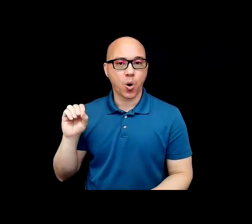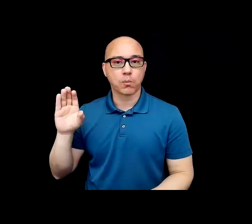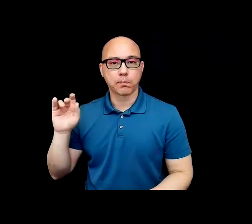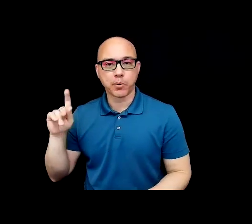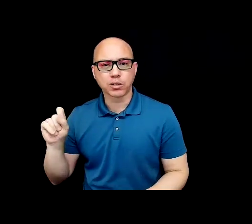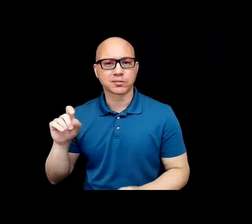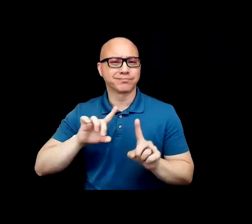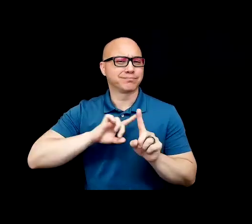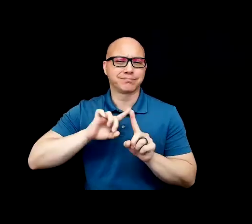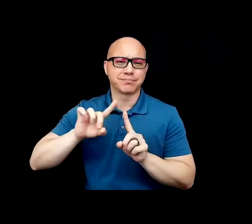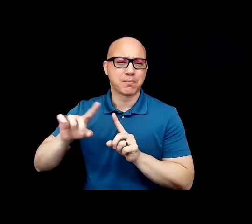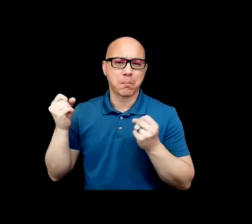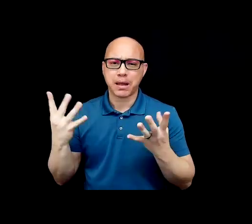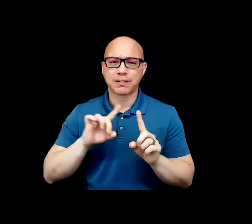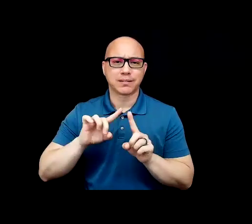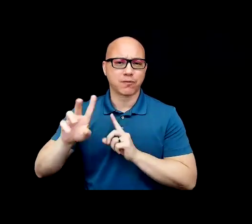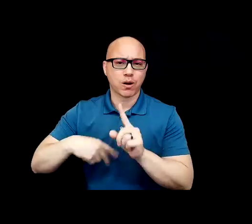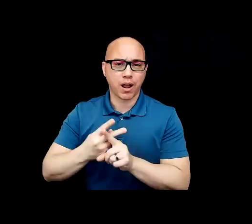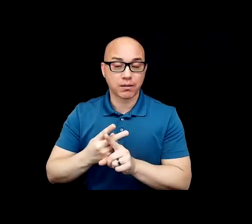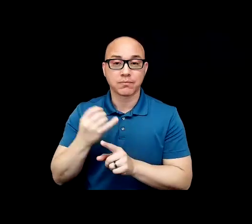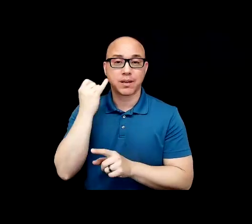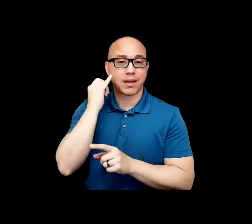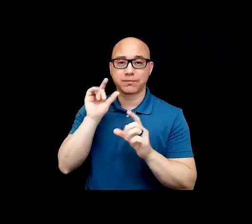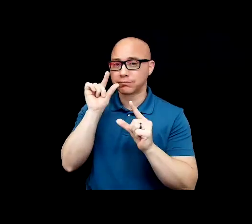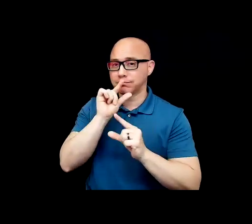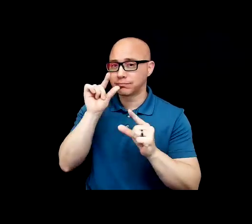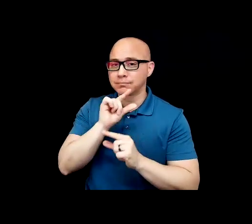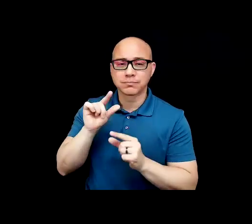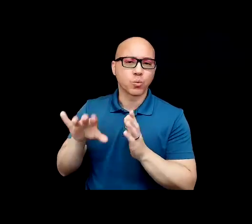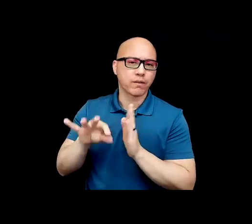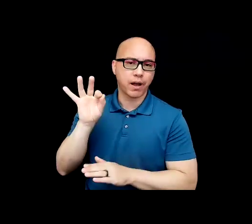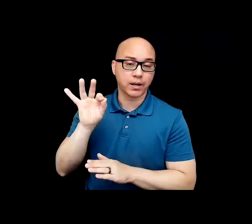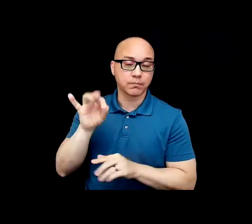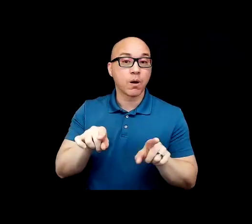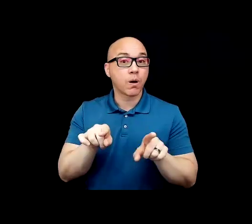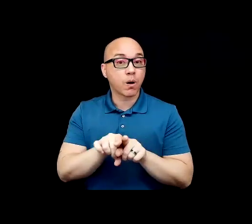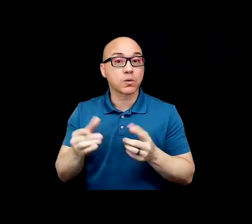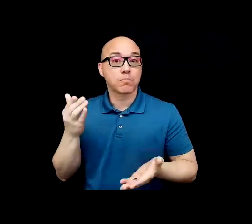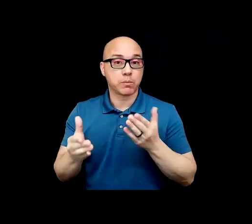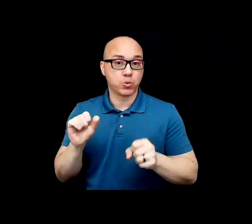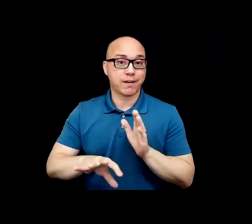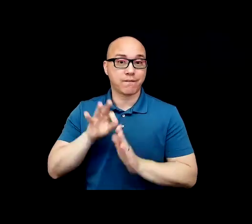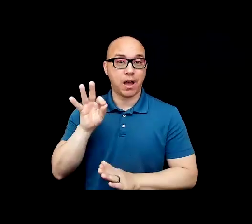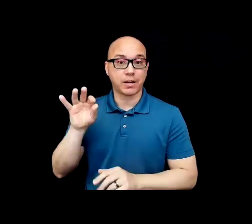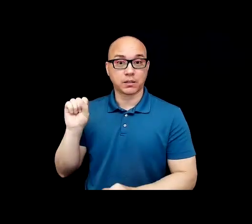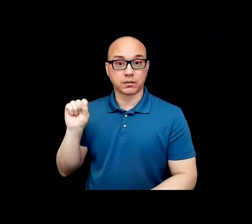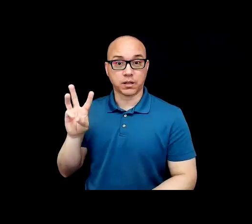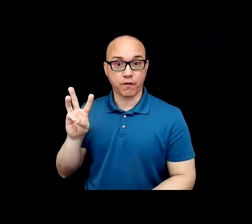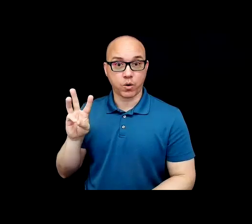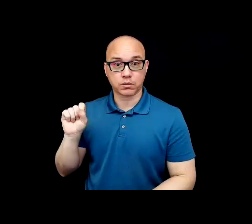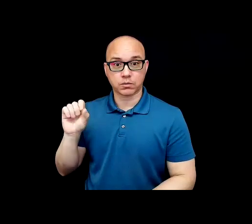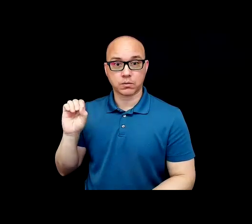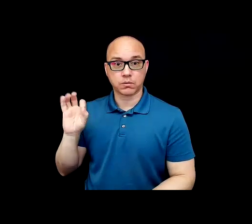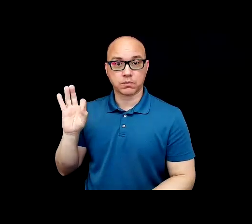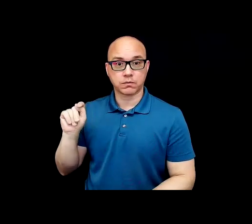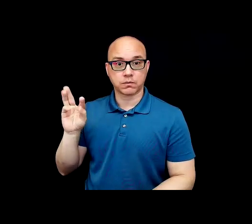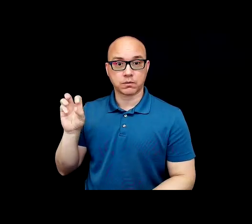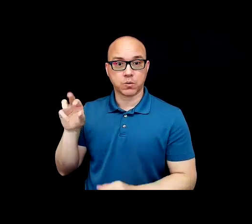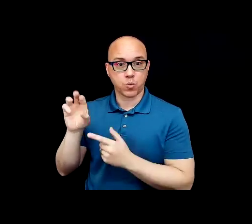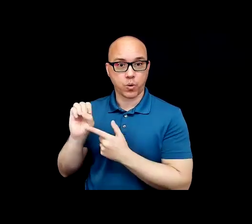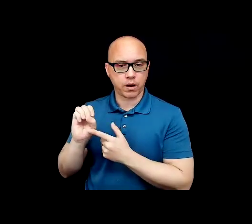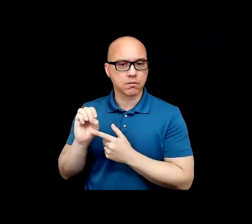also find software that will be industry-specific for the area you are working in.